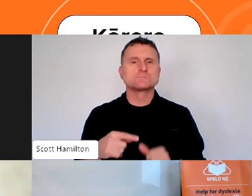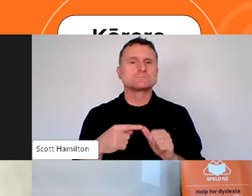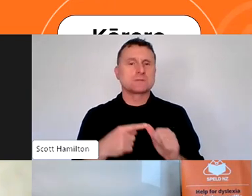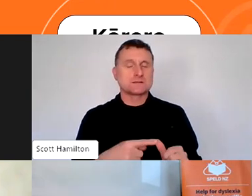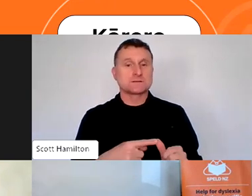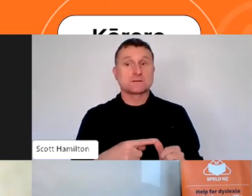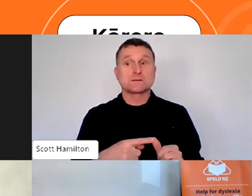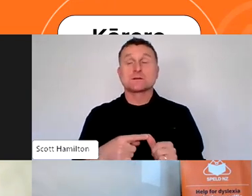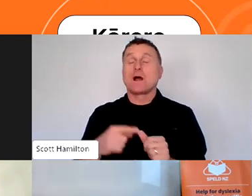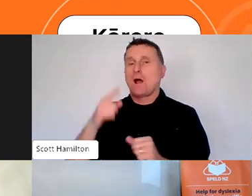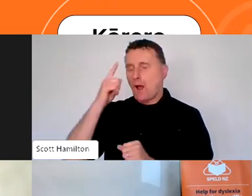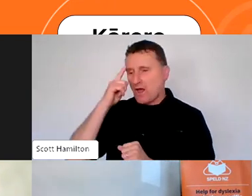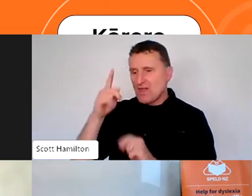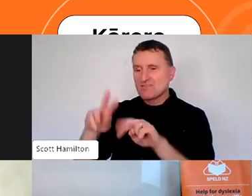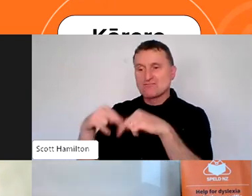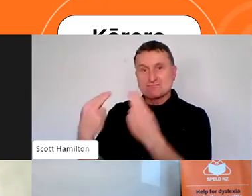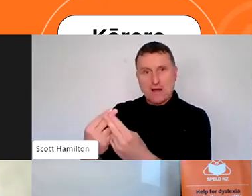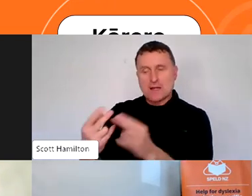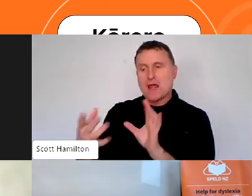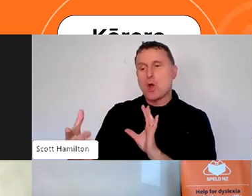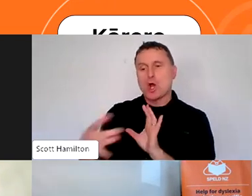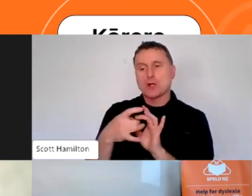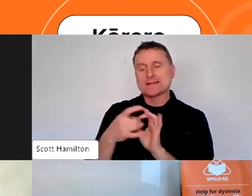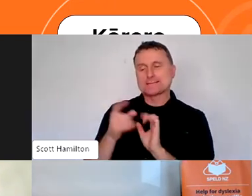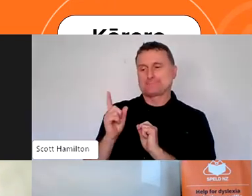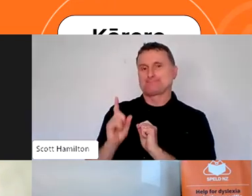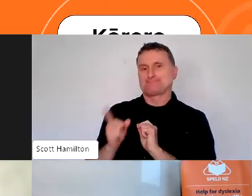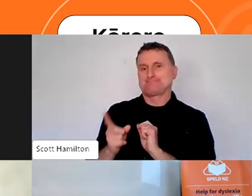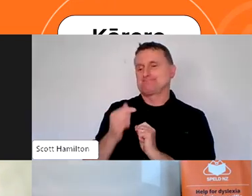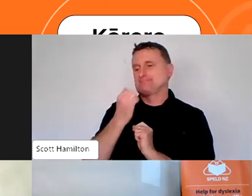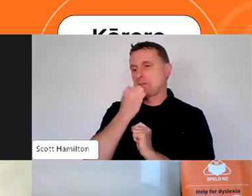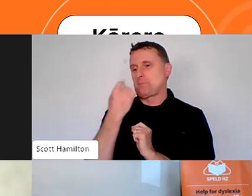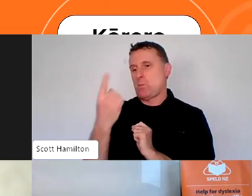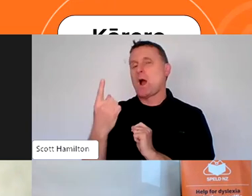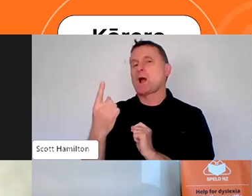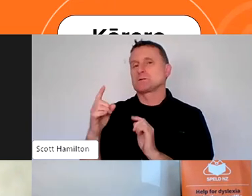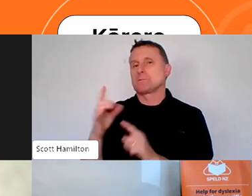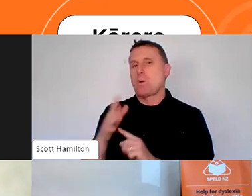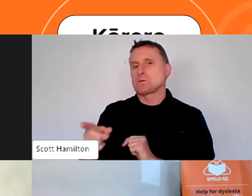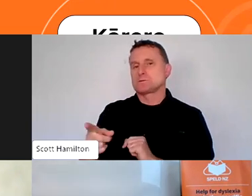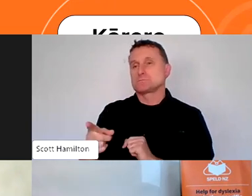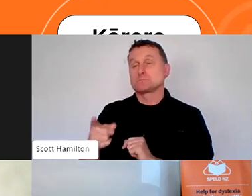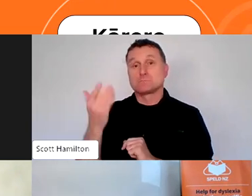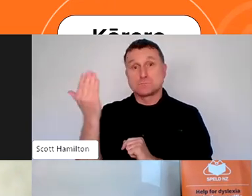a key part of our work and we work across school, whānau and ourselves